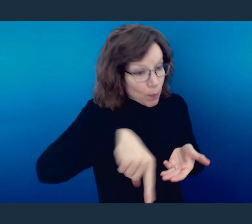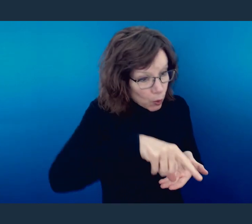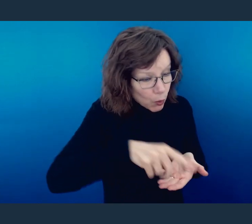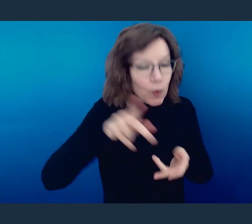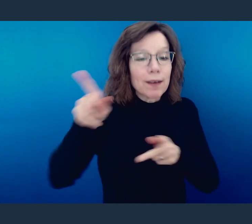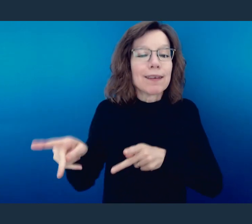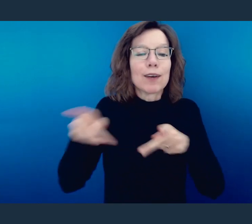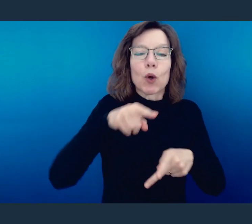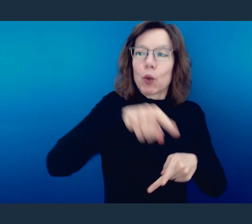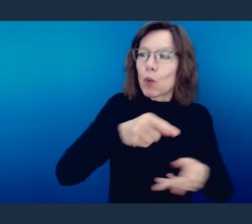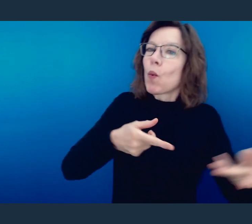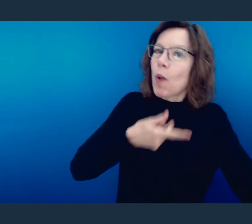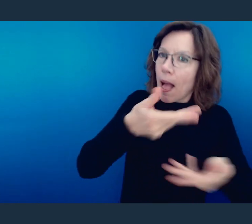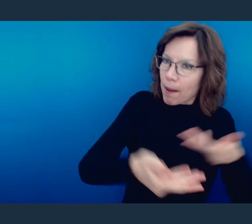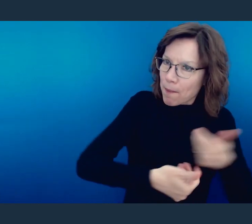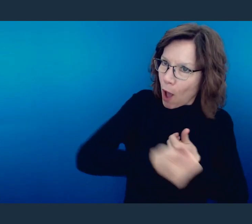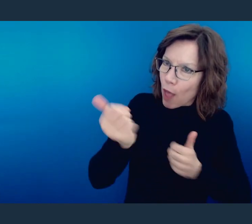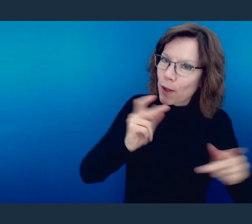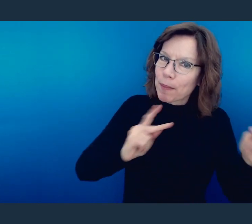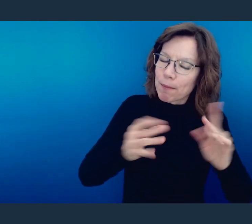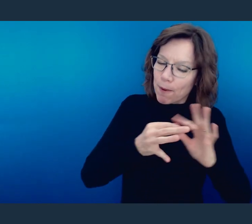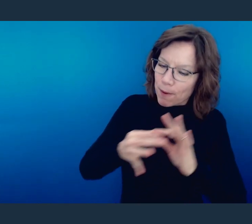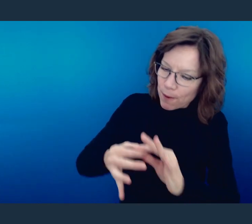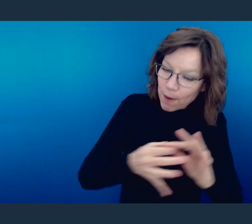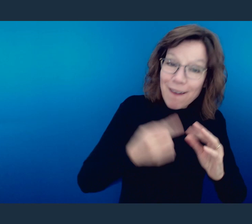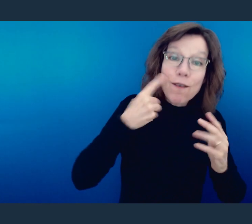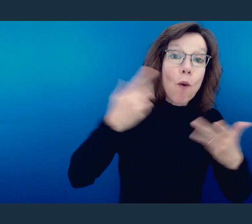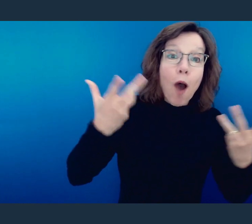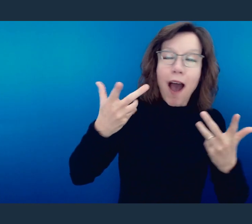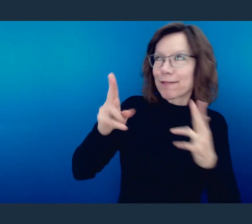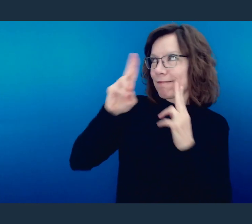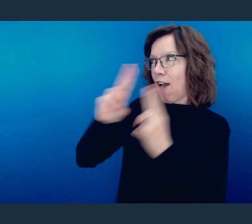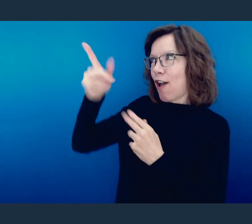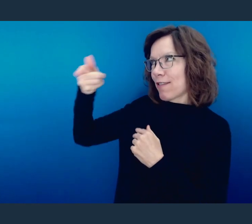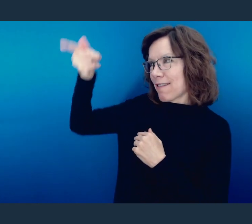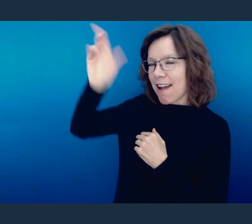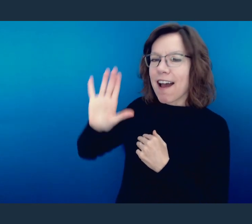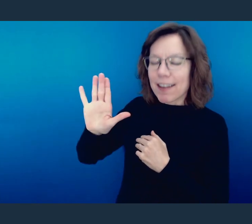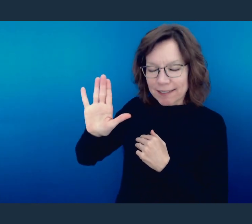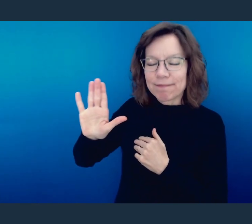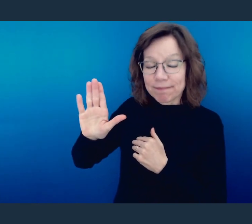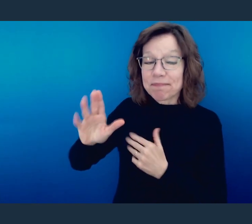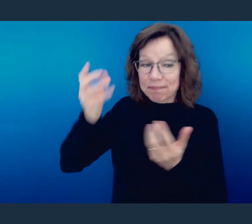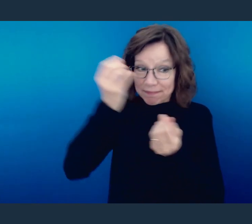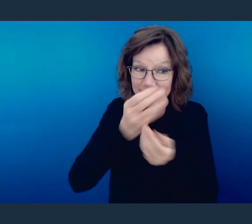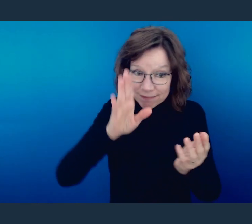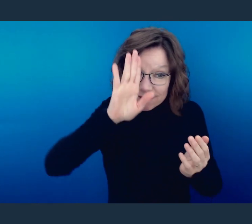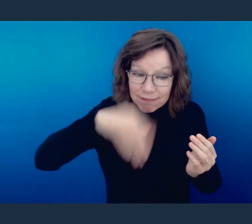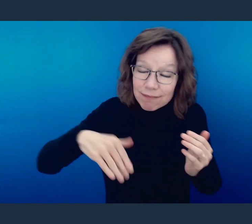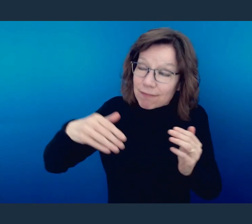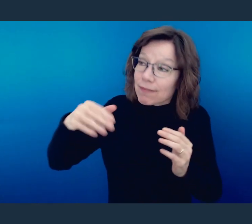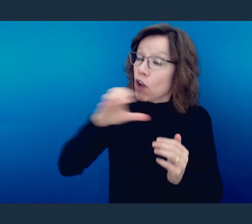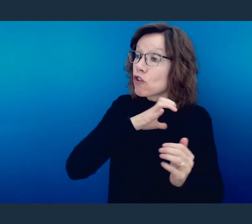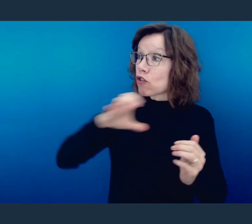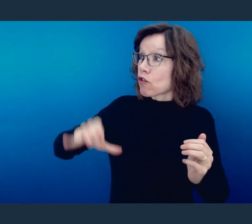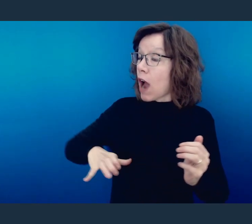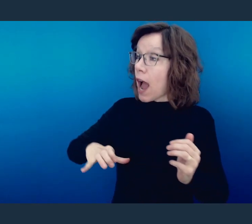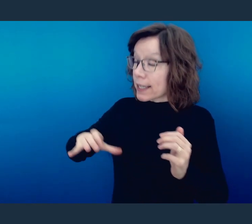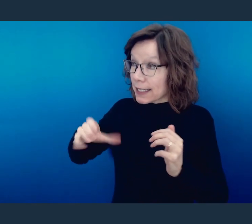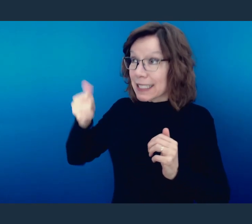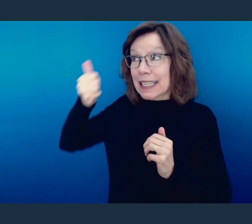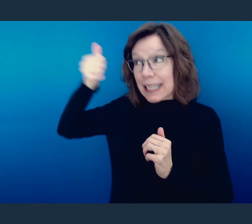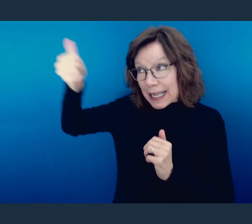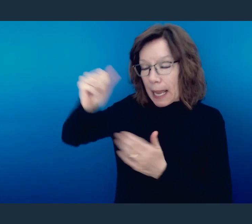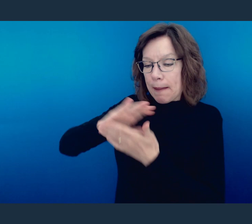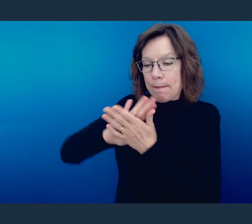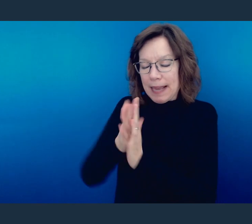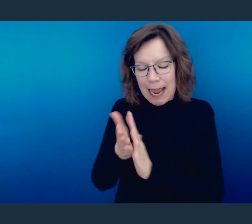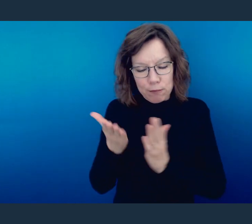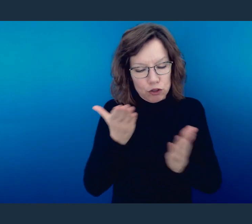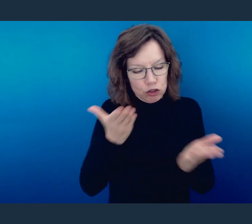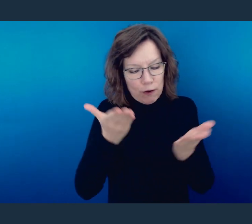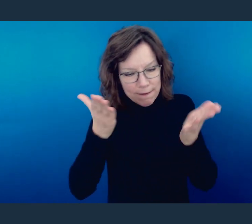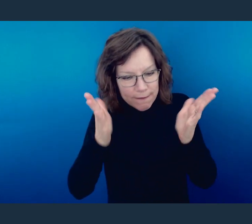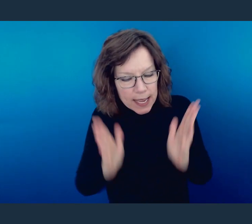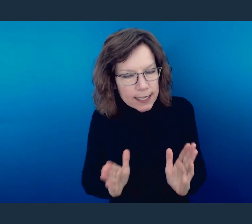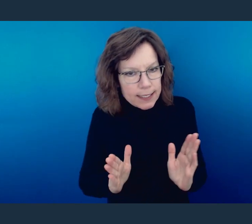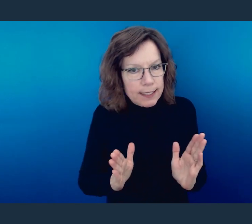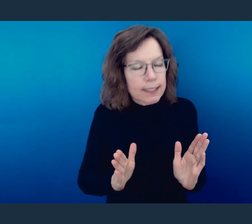has welcomed you, for the glory of God. For I tell you that Christ became a servant to